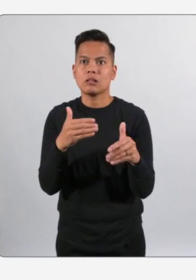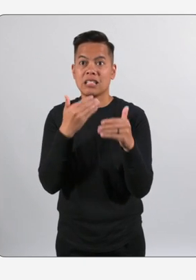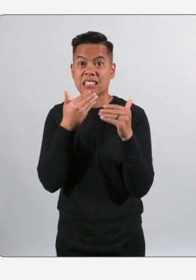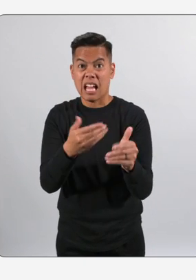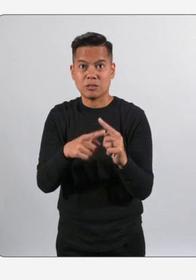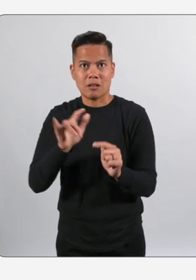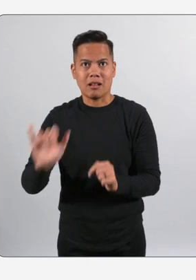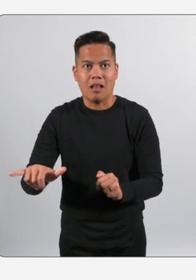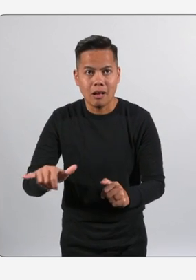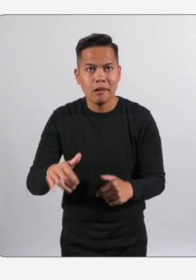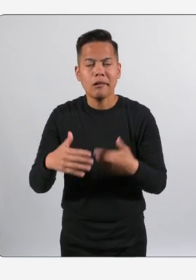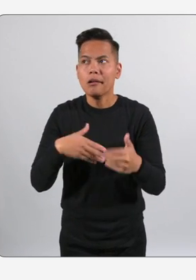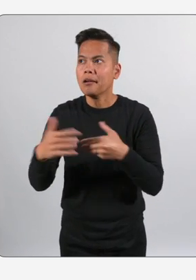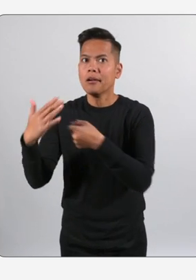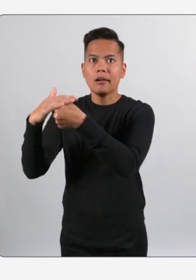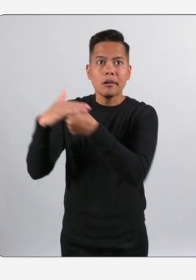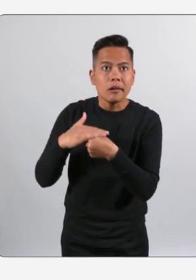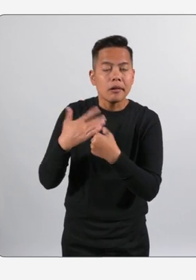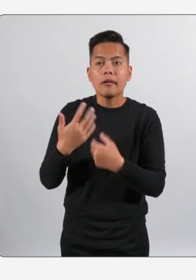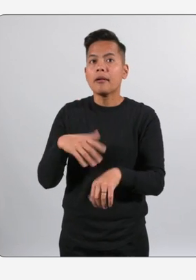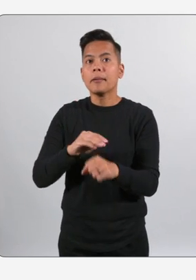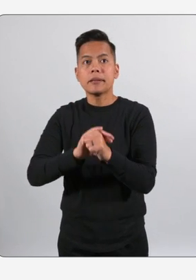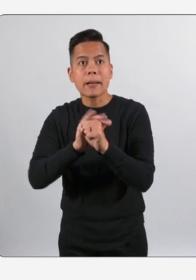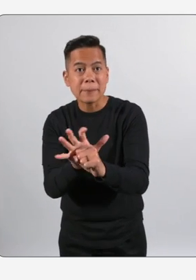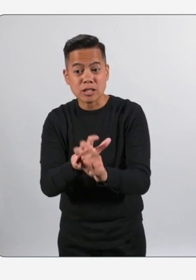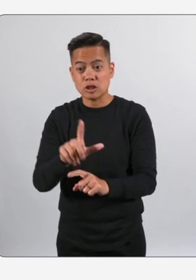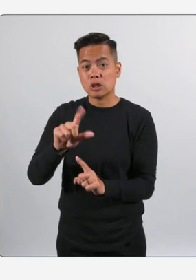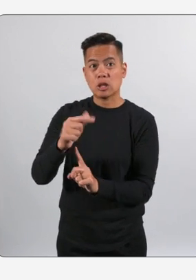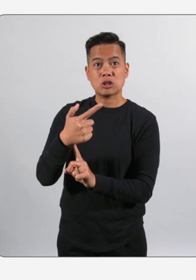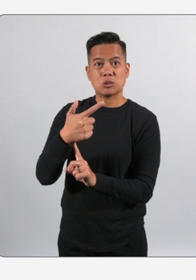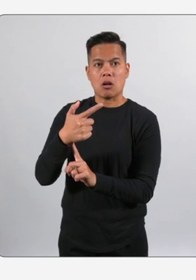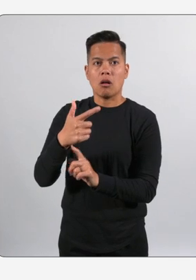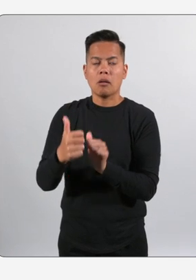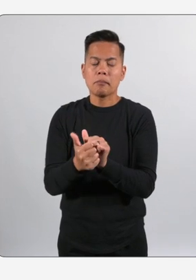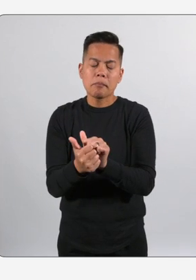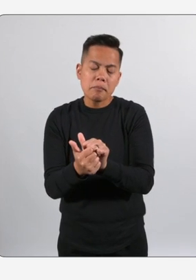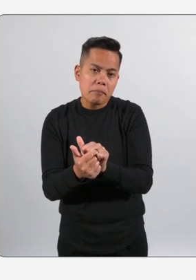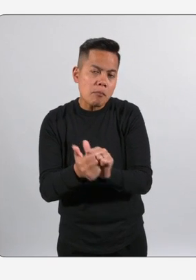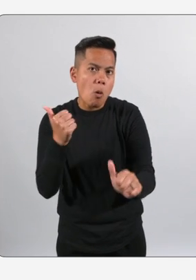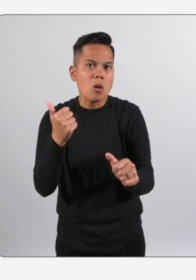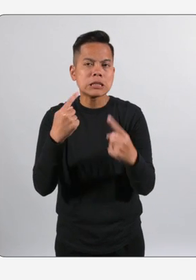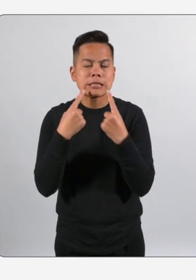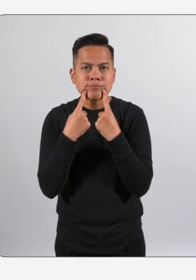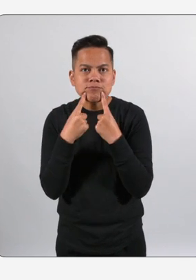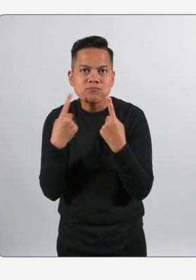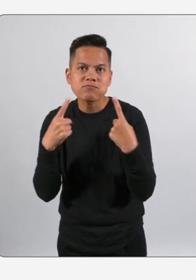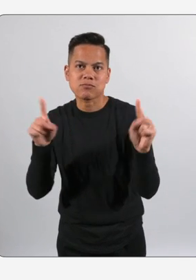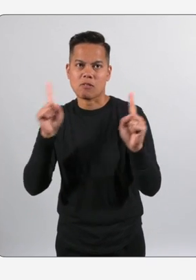from the pandemic, 2021 was the most successful year their franchisees ever had,